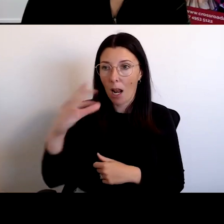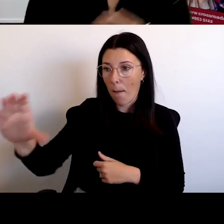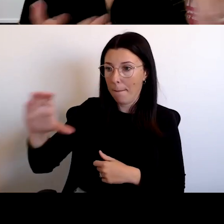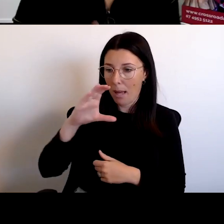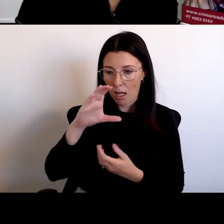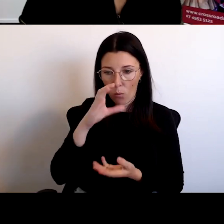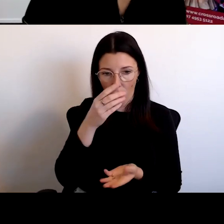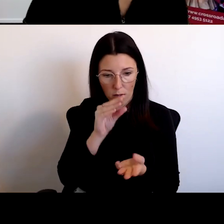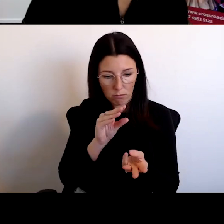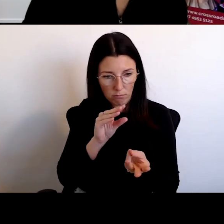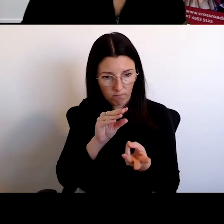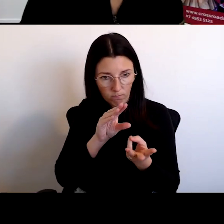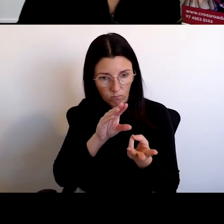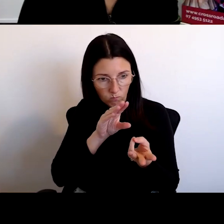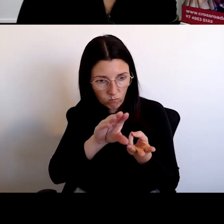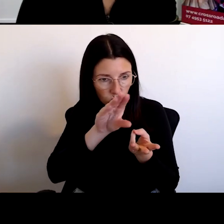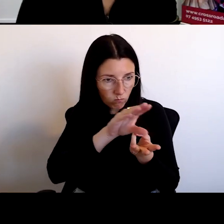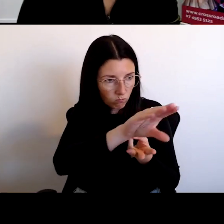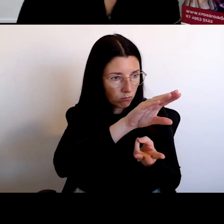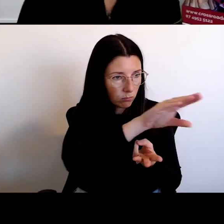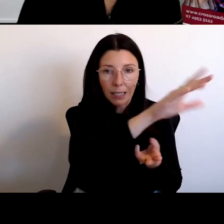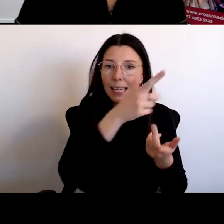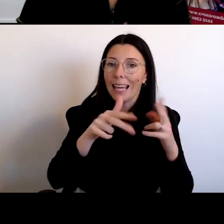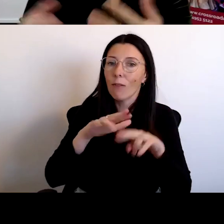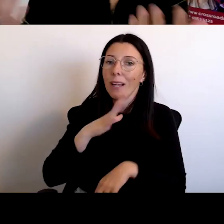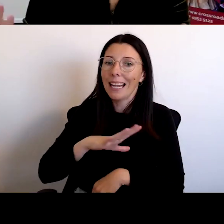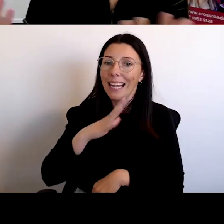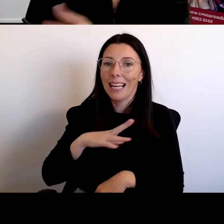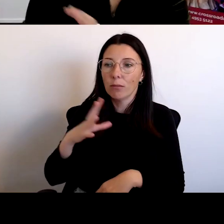we need to use it for a comity program, or employment -- Community Program, or